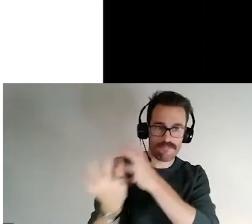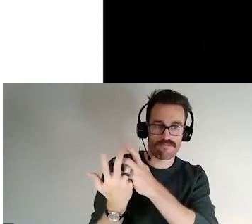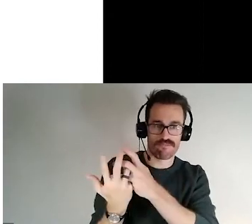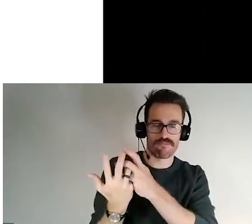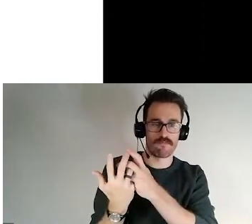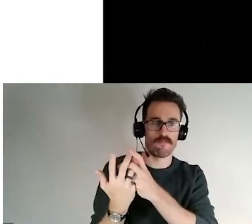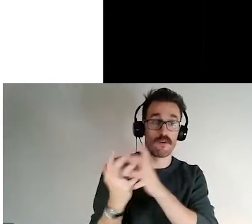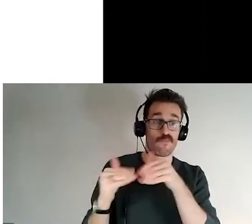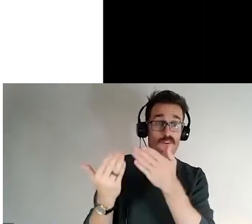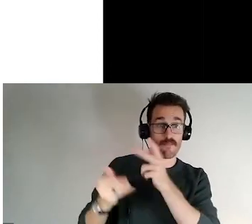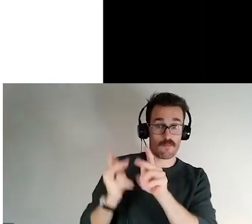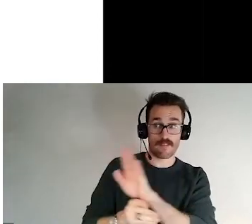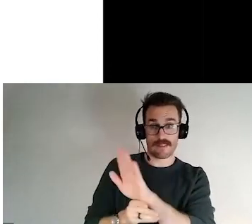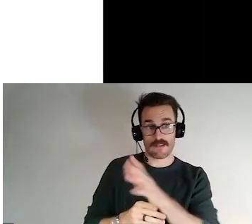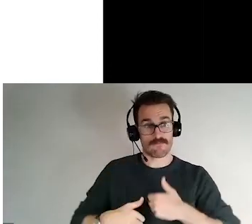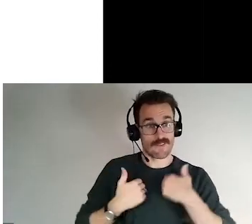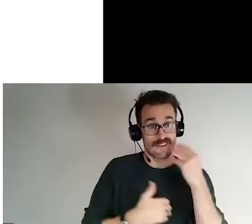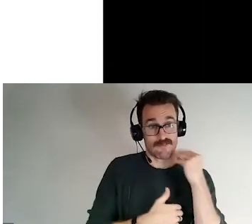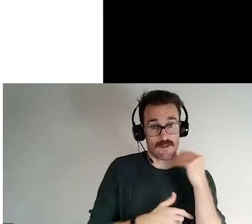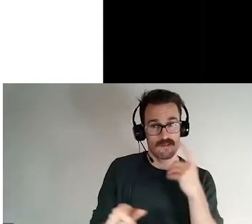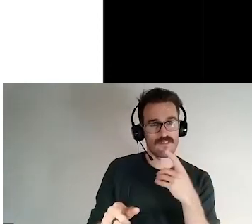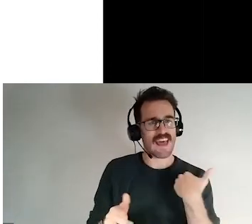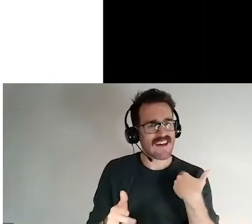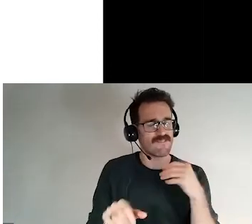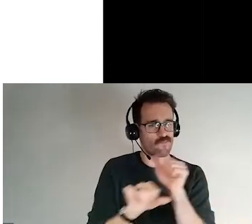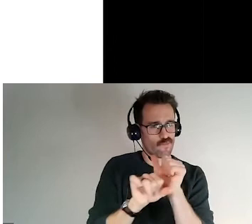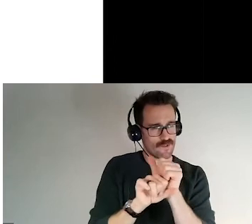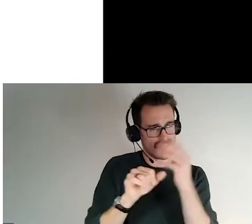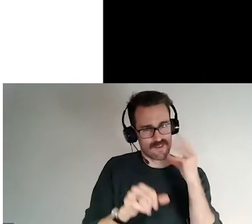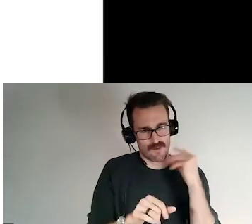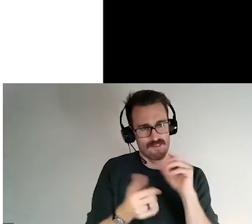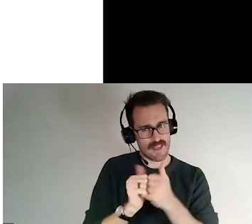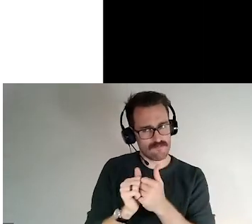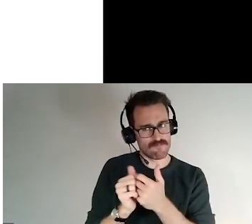experience, some work experience and sometimes connections with folks who might even be able to